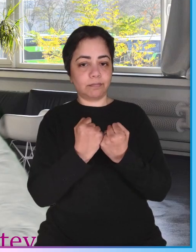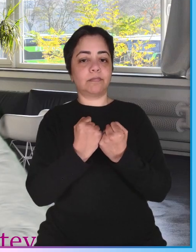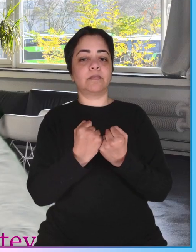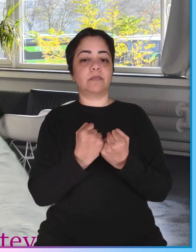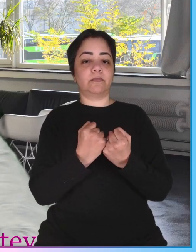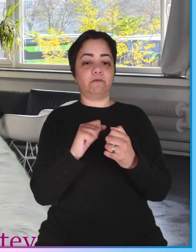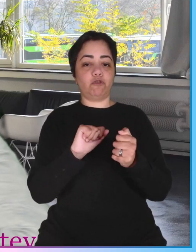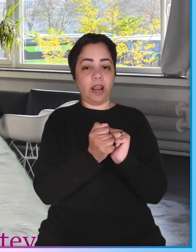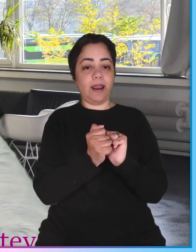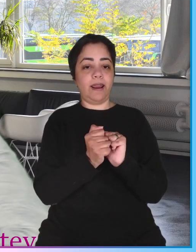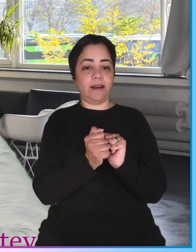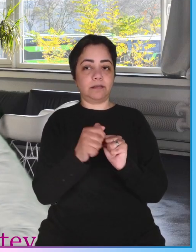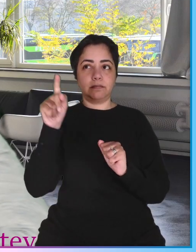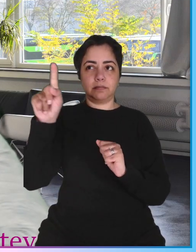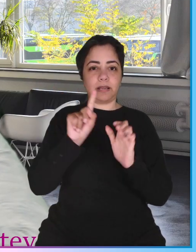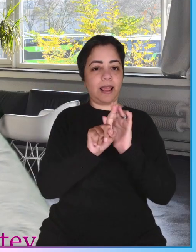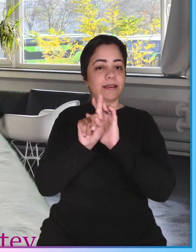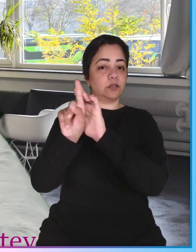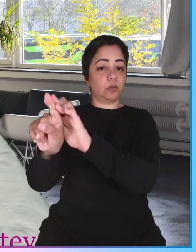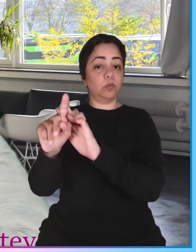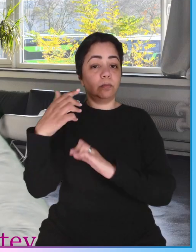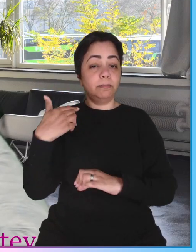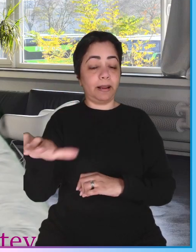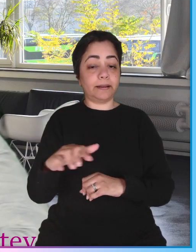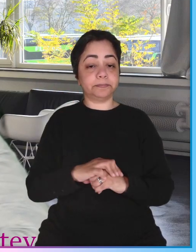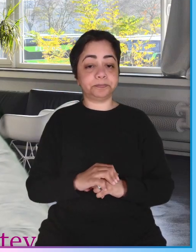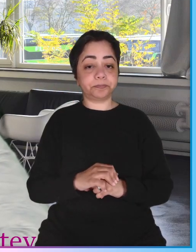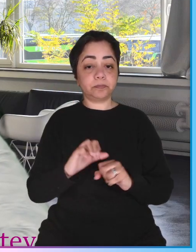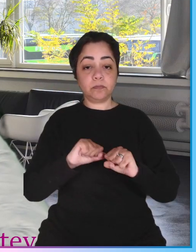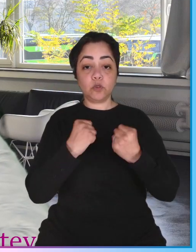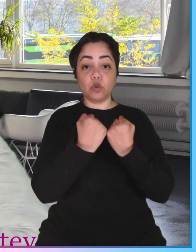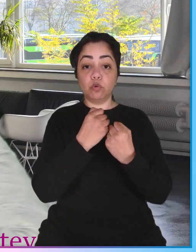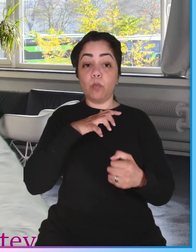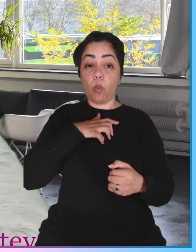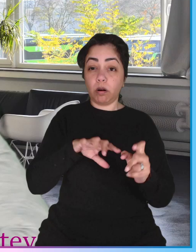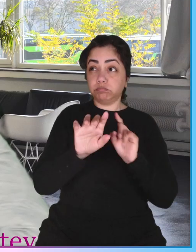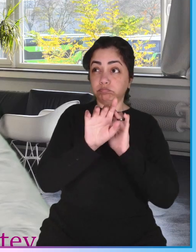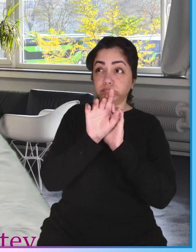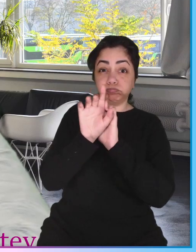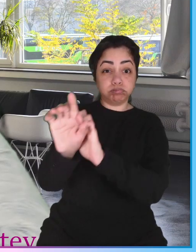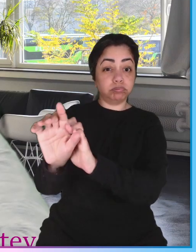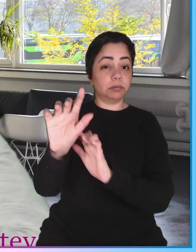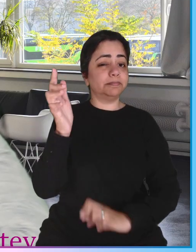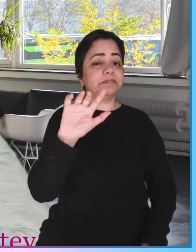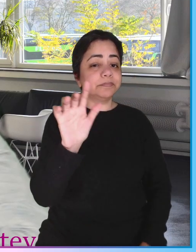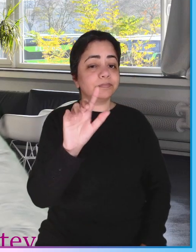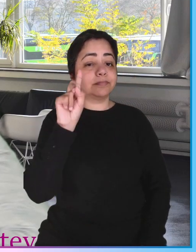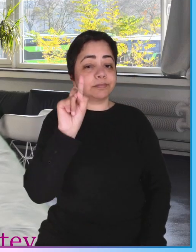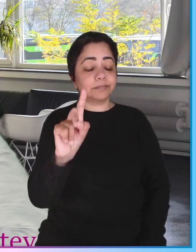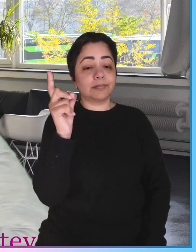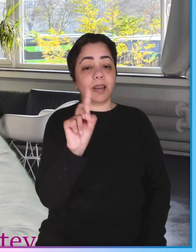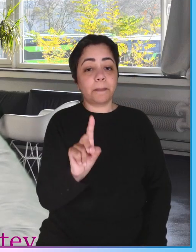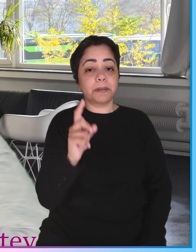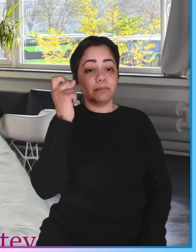to realise that I was being left out of our friendship circle that I had always been included in, not purposely